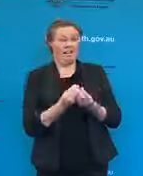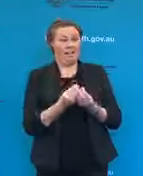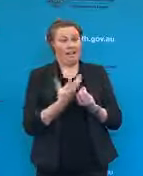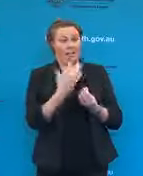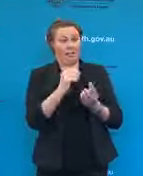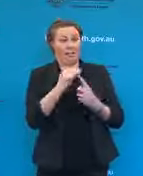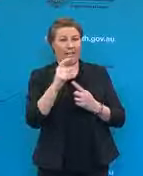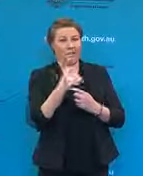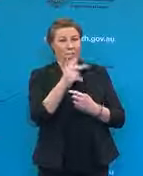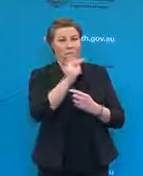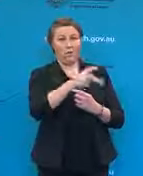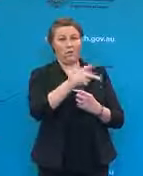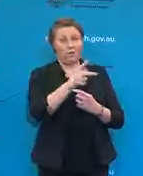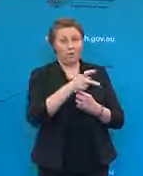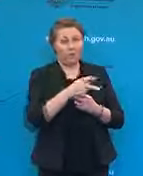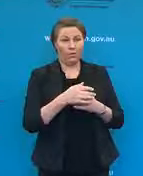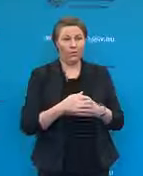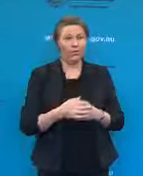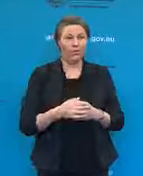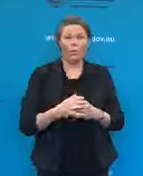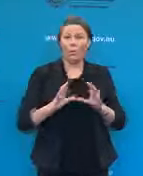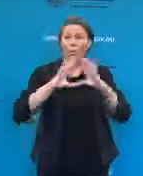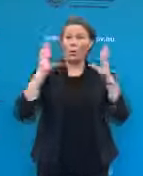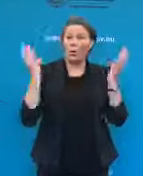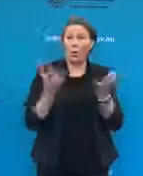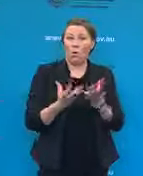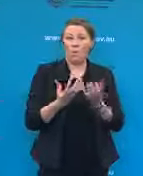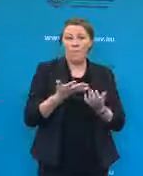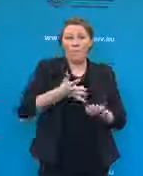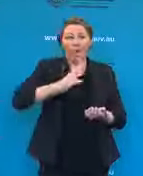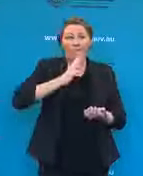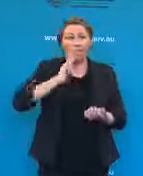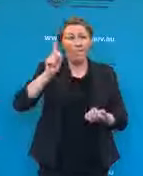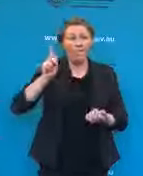million deaths around the world, that if you assume a death rate of sort